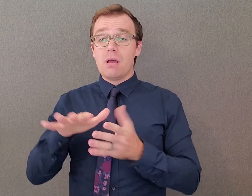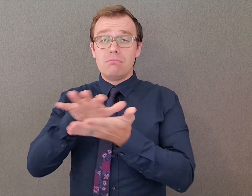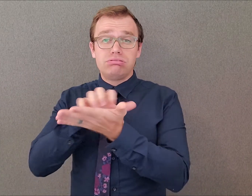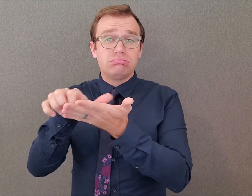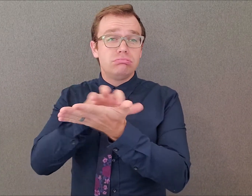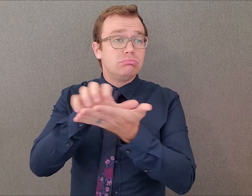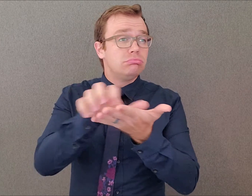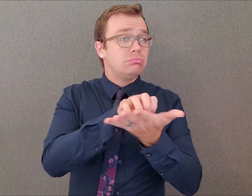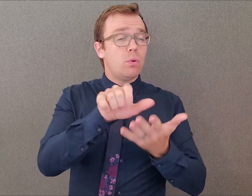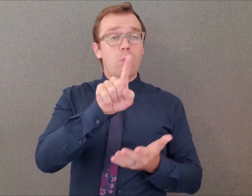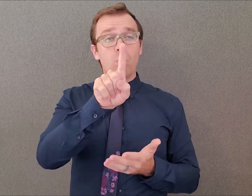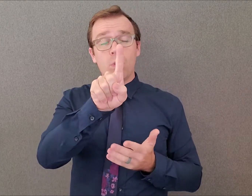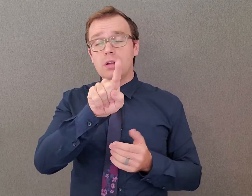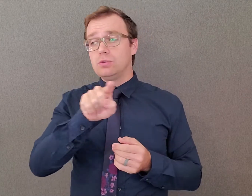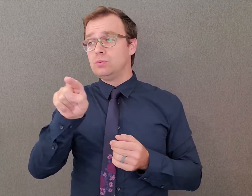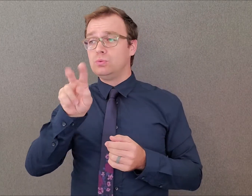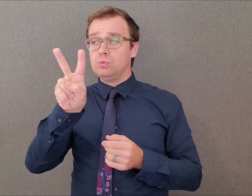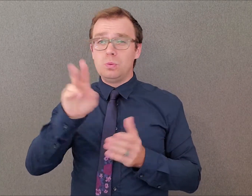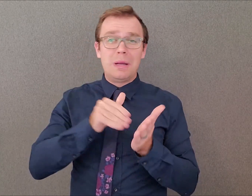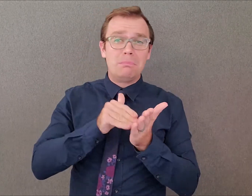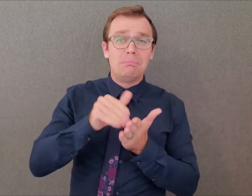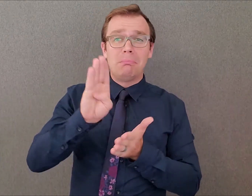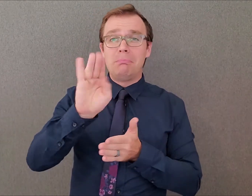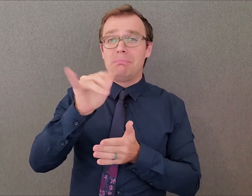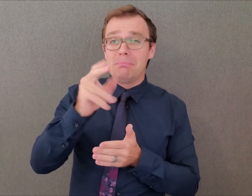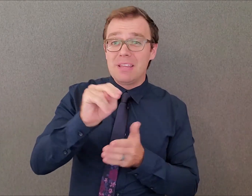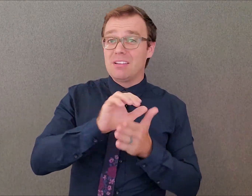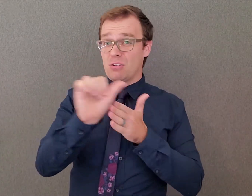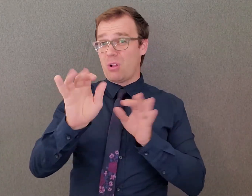cause $1 to $2 billion in damages